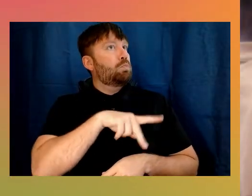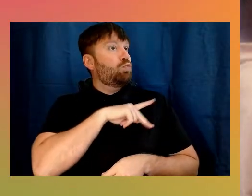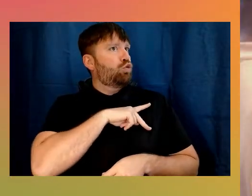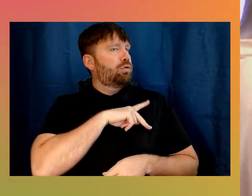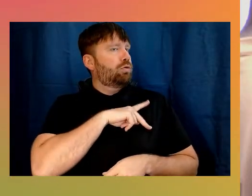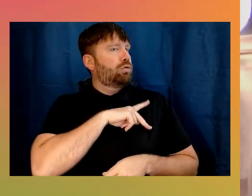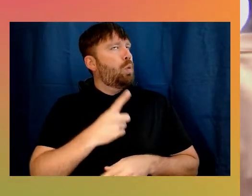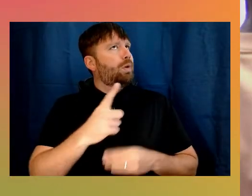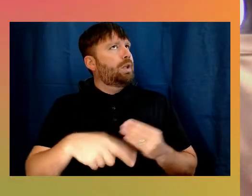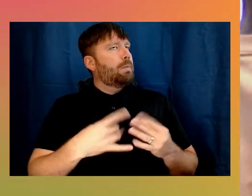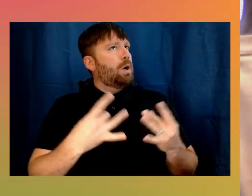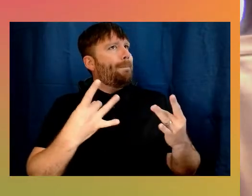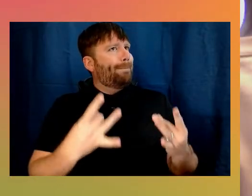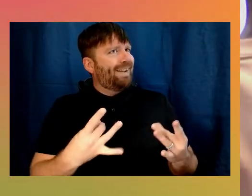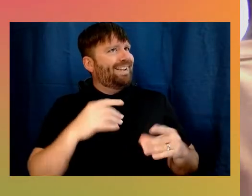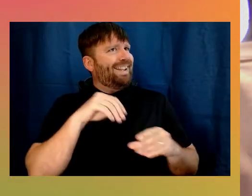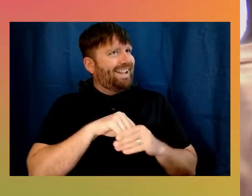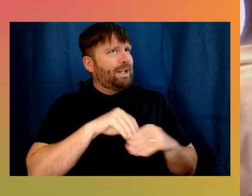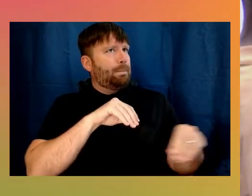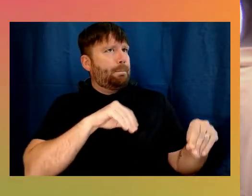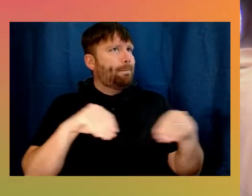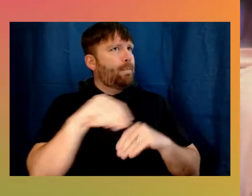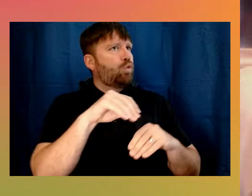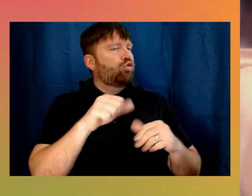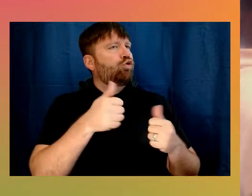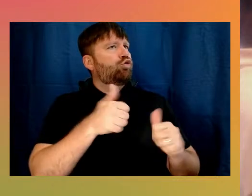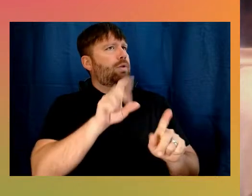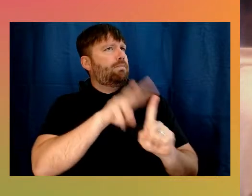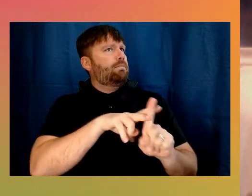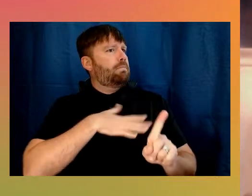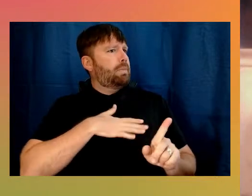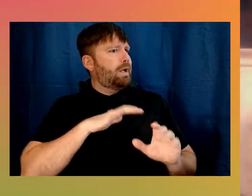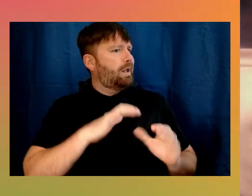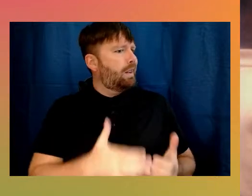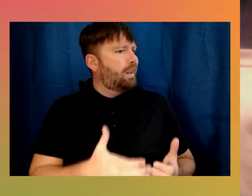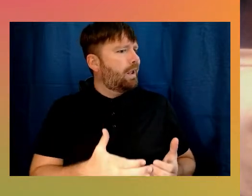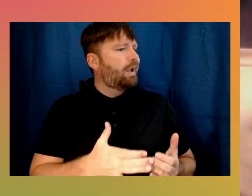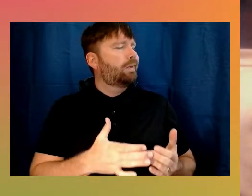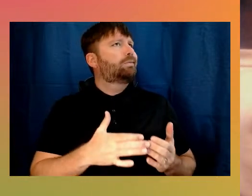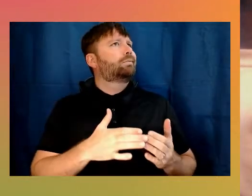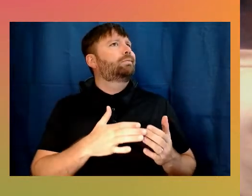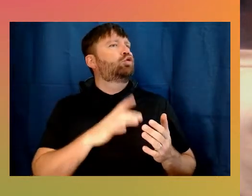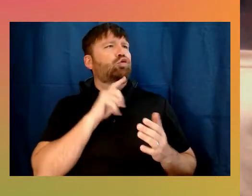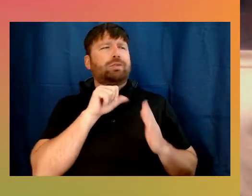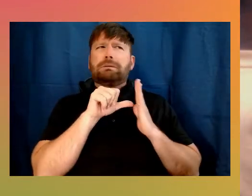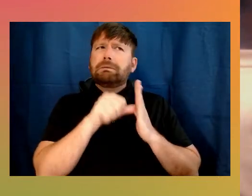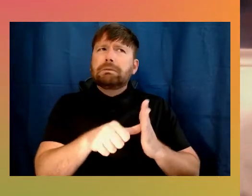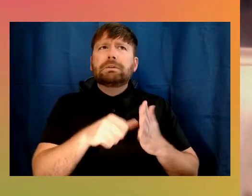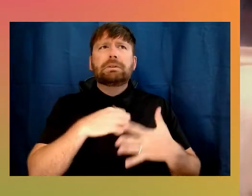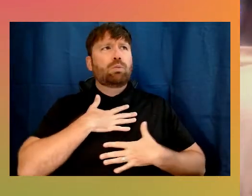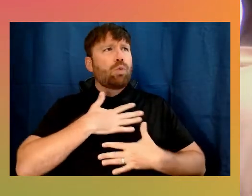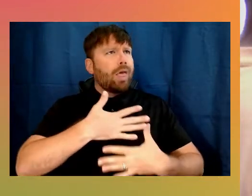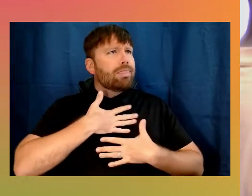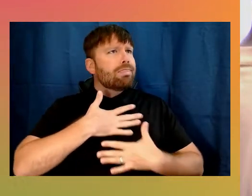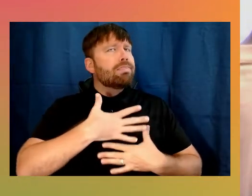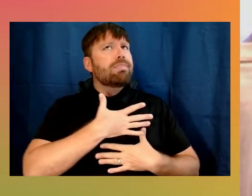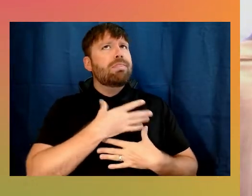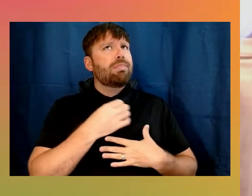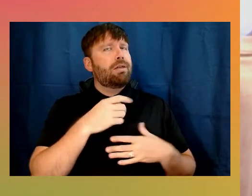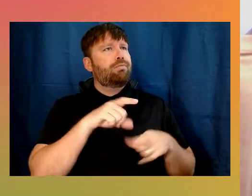WAS THAT THE INTENTION OF THIS PRACTICE? YEAH. I THINK MY PRACTICE FOR MYSELF, PERSONALLY, HAS ALWAYS BEEN A MEDITATION IN MOTION, AND I